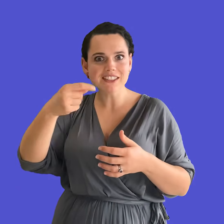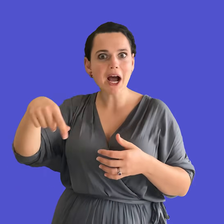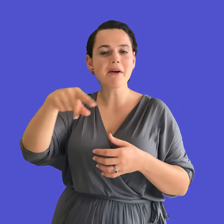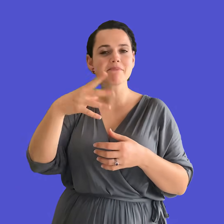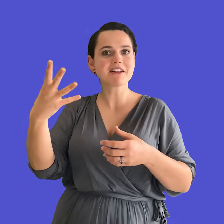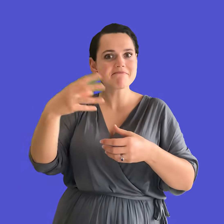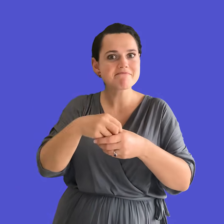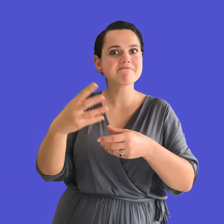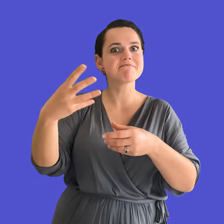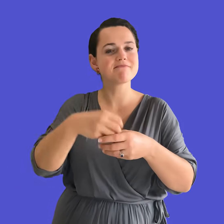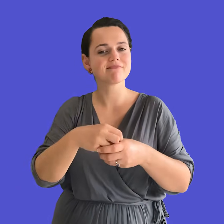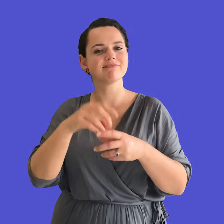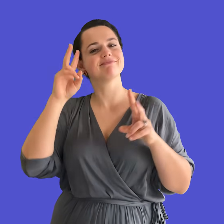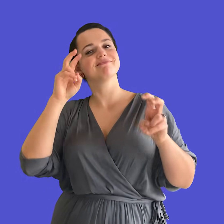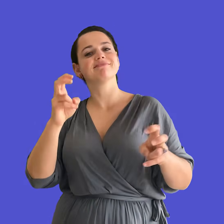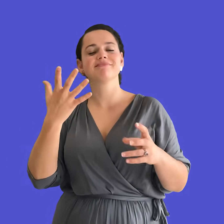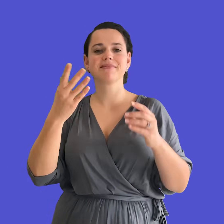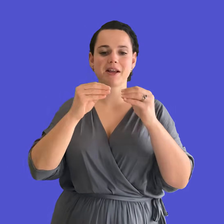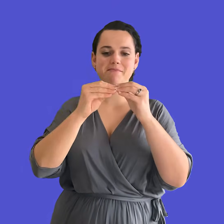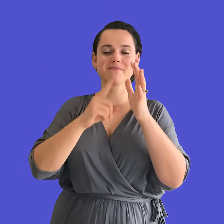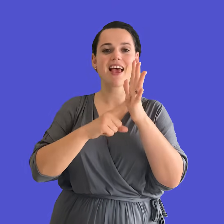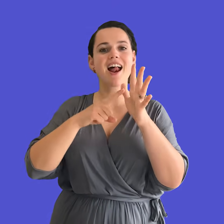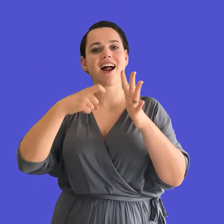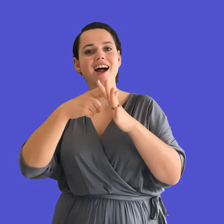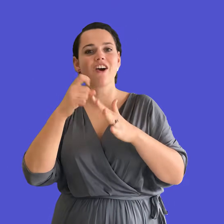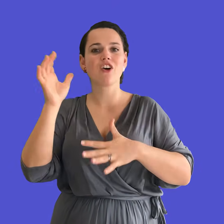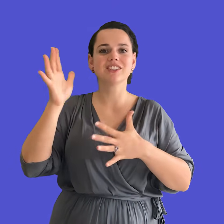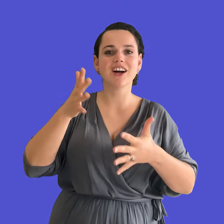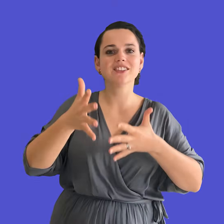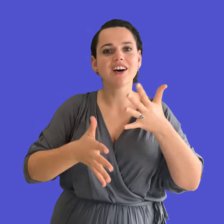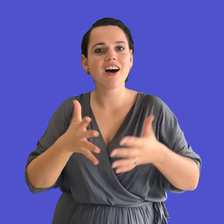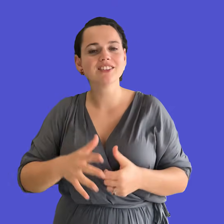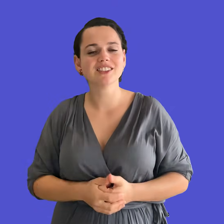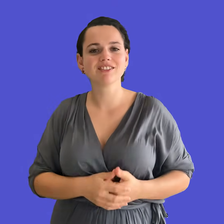but we do know Indigenous first language people are still part of the greater